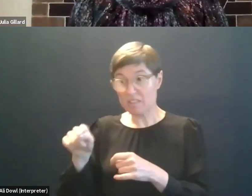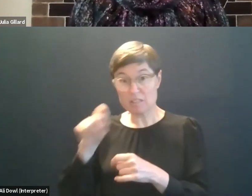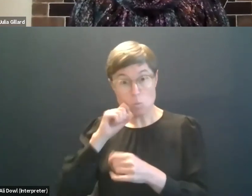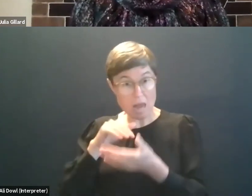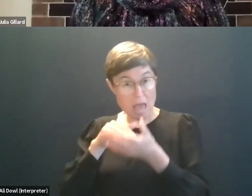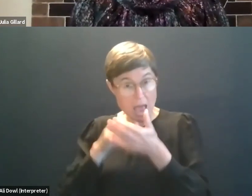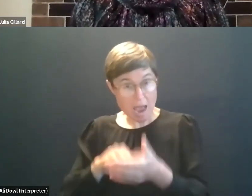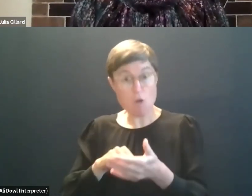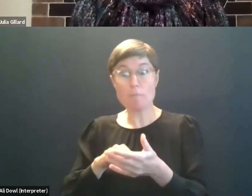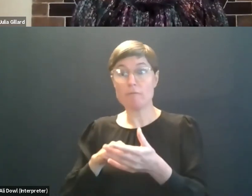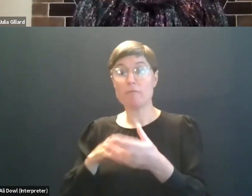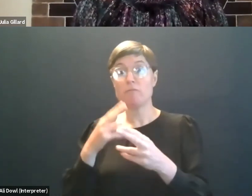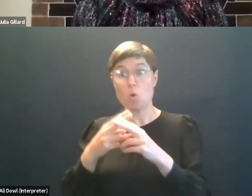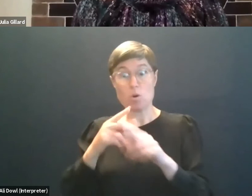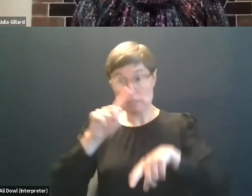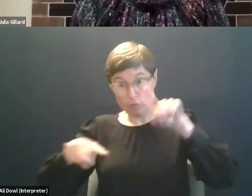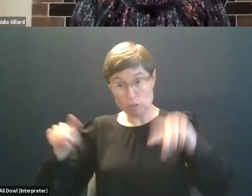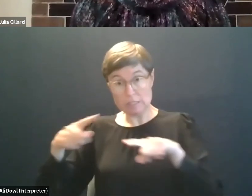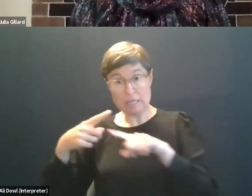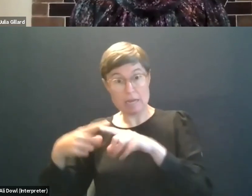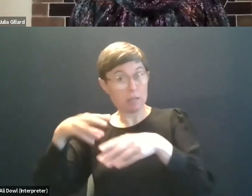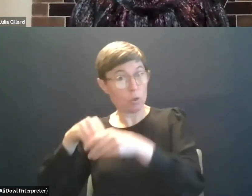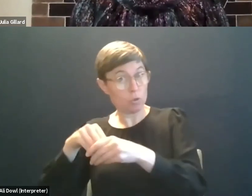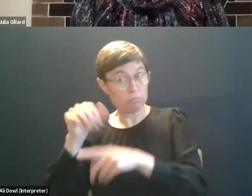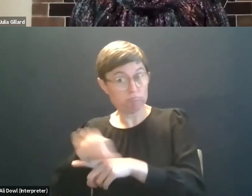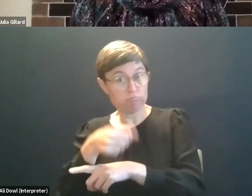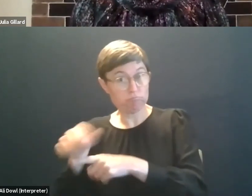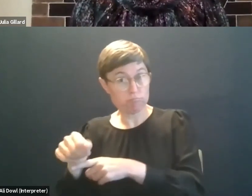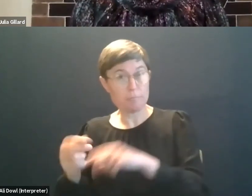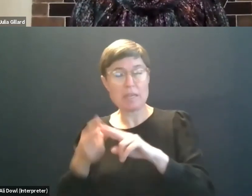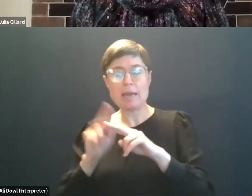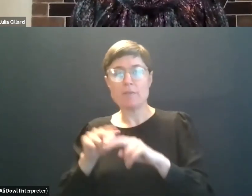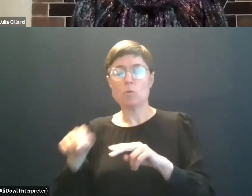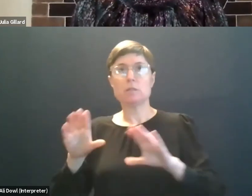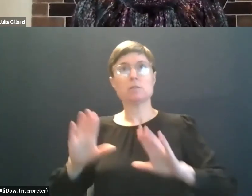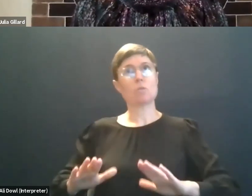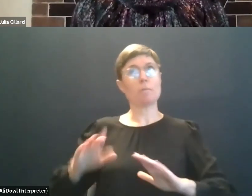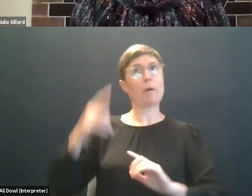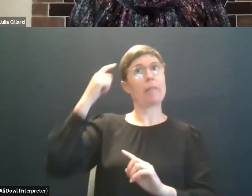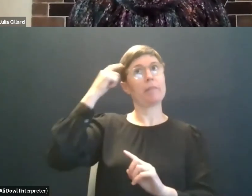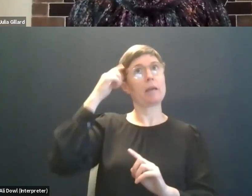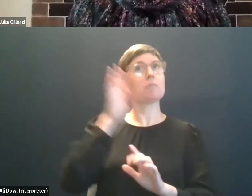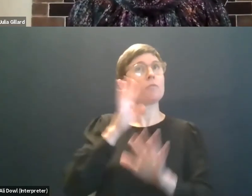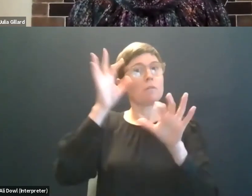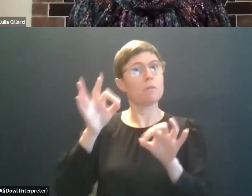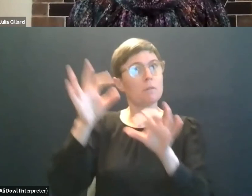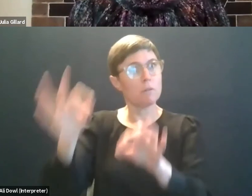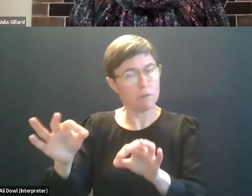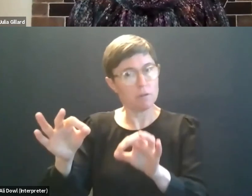and inclusion and if we did that every step of the way as we shape what the new normal